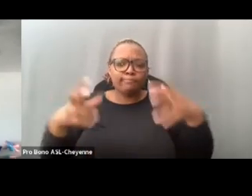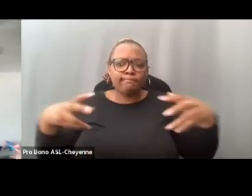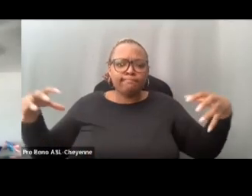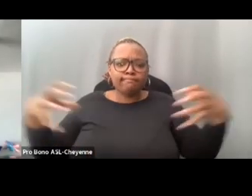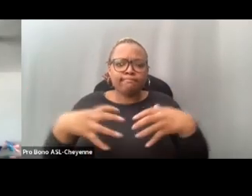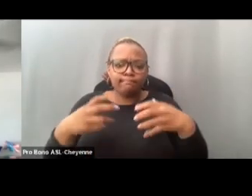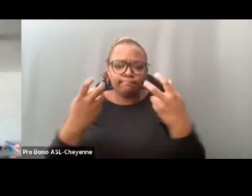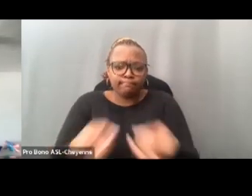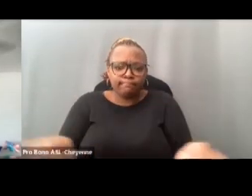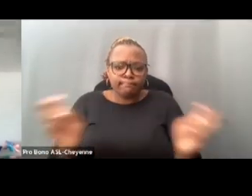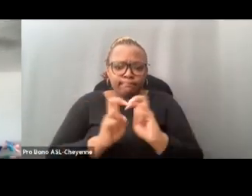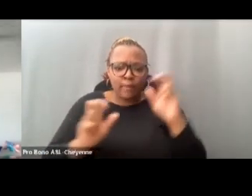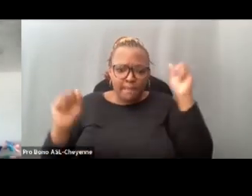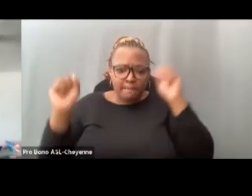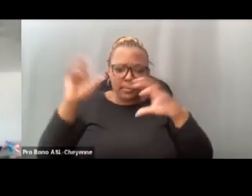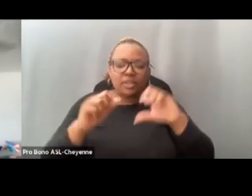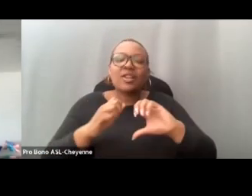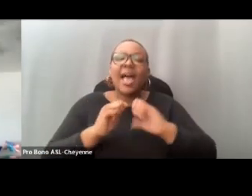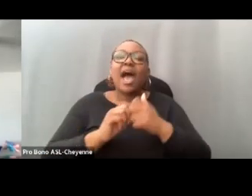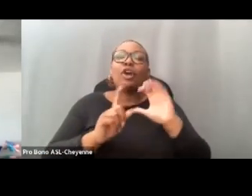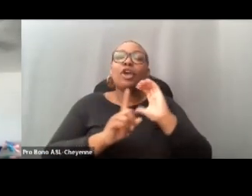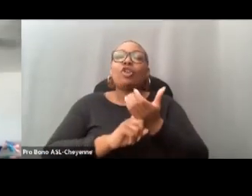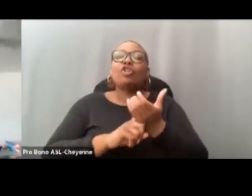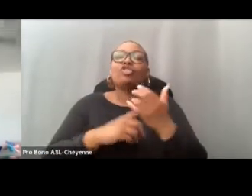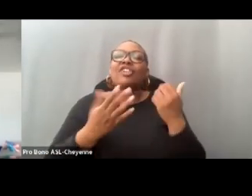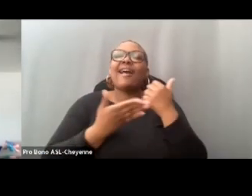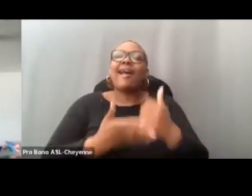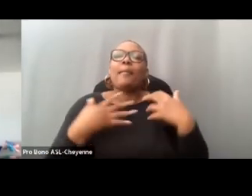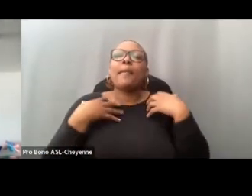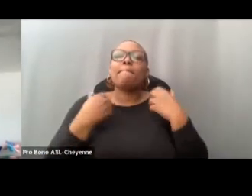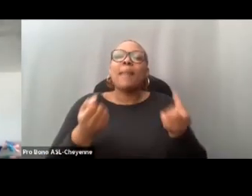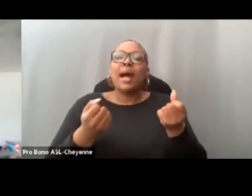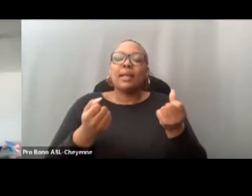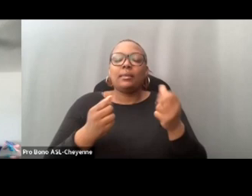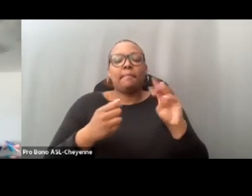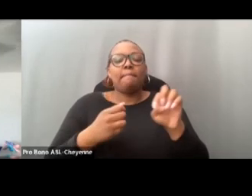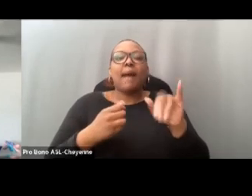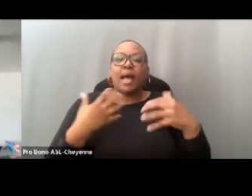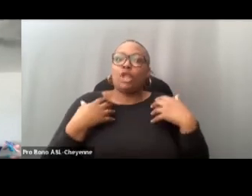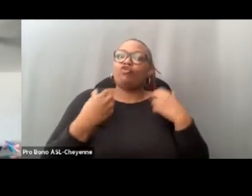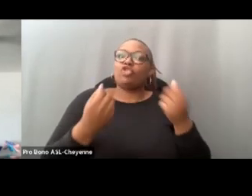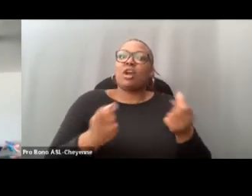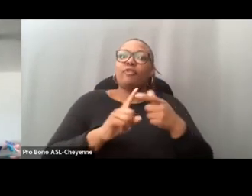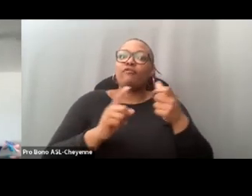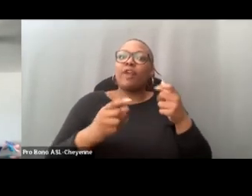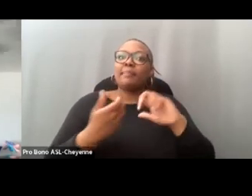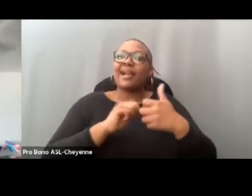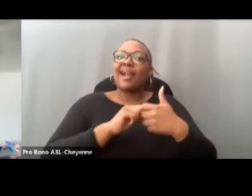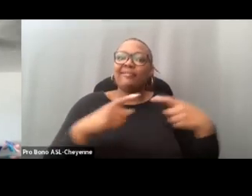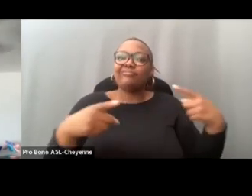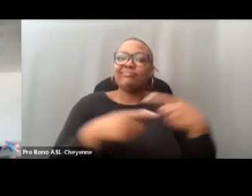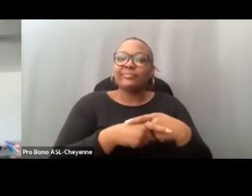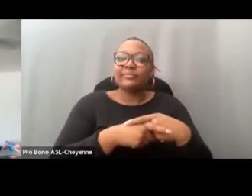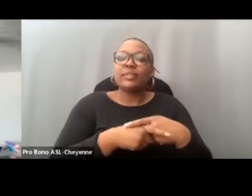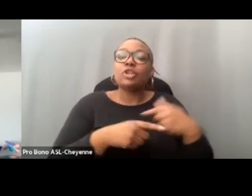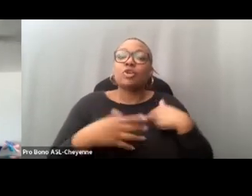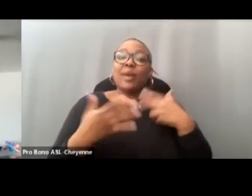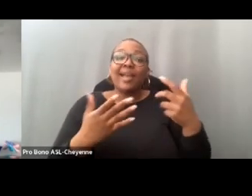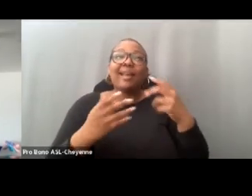how could culture help Mali recover from conflict. And so we had the opportunity to bring together